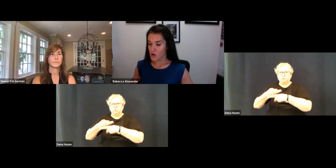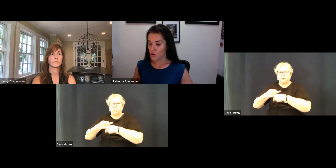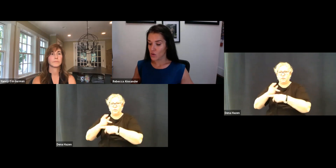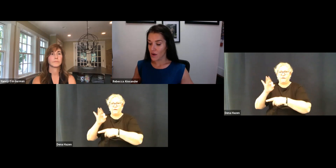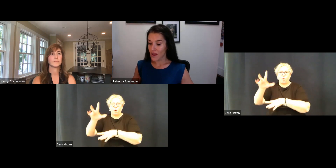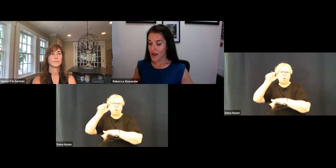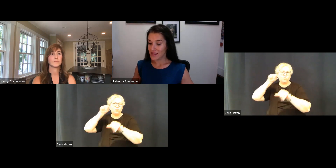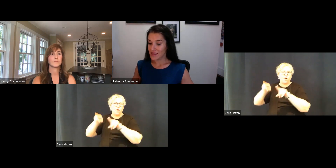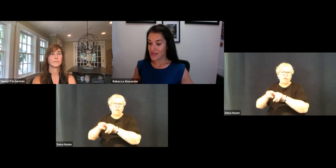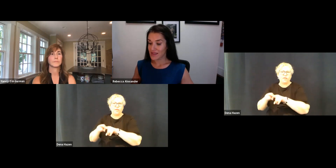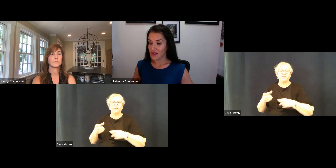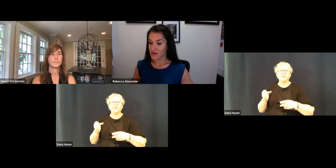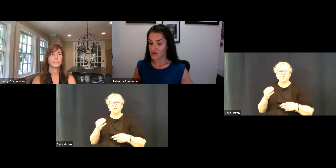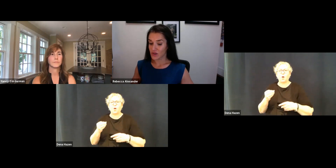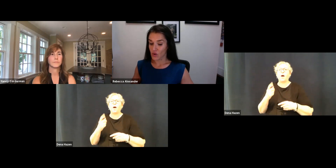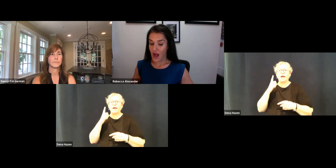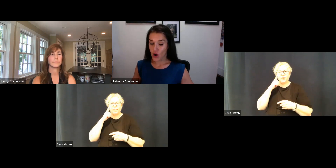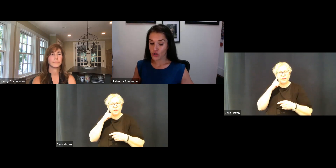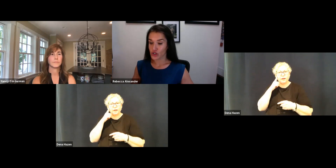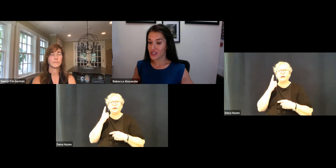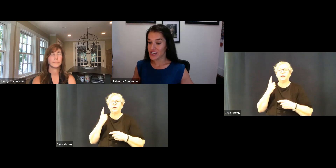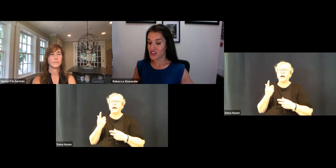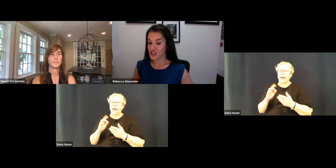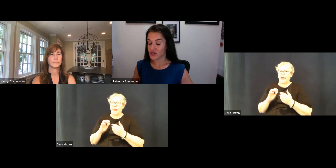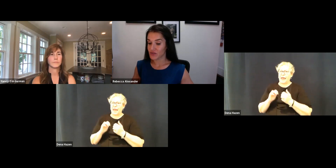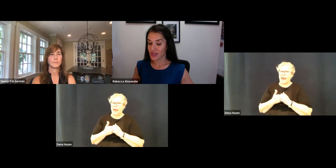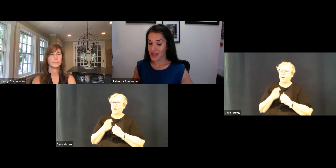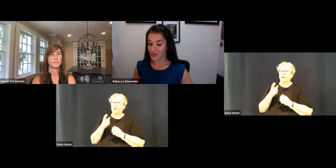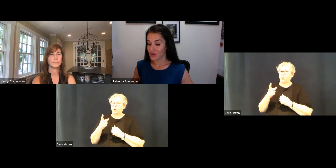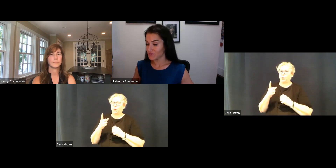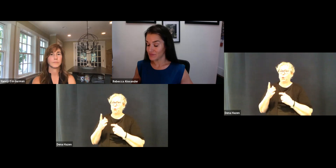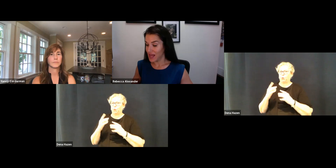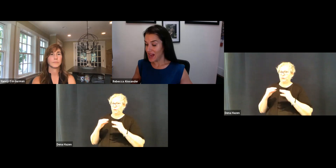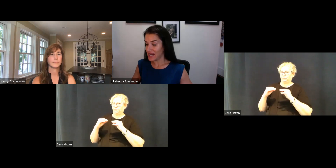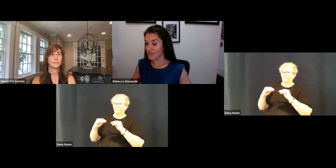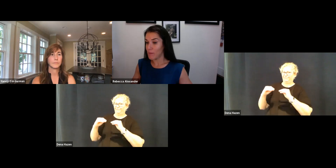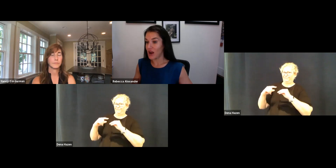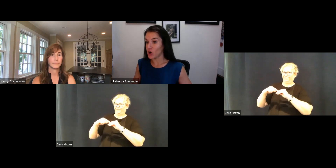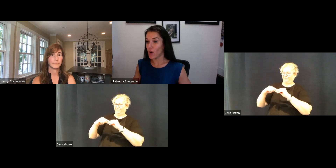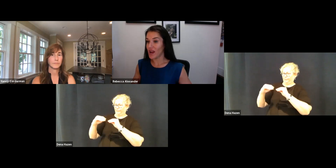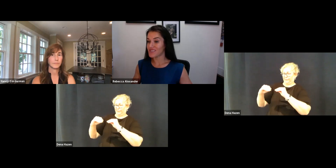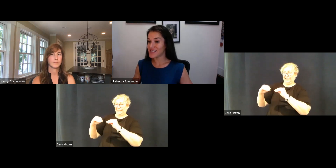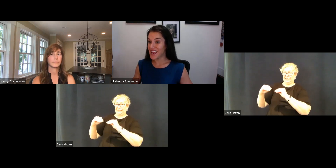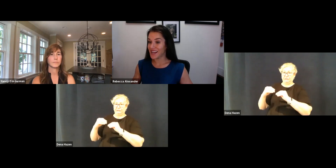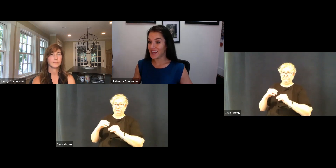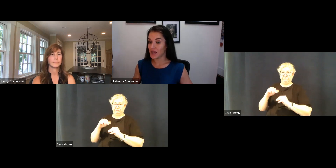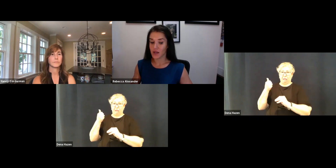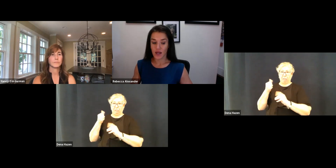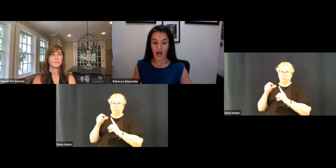So I think that, how do you teach for lack of a better way of saying it,